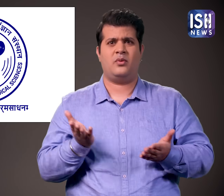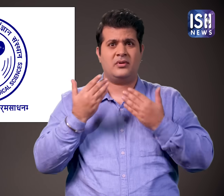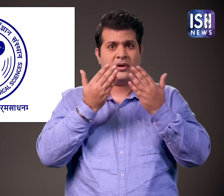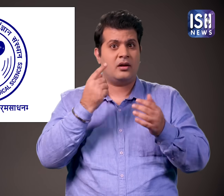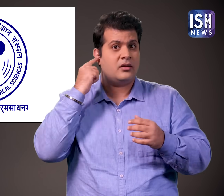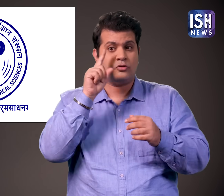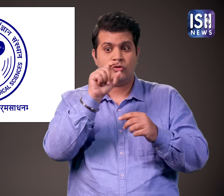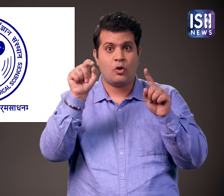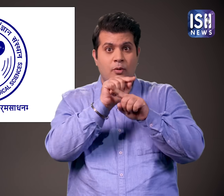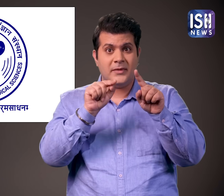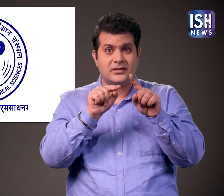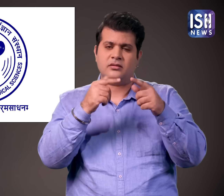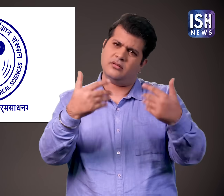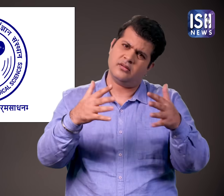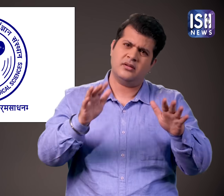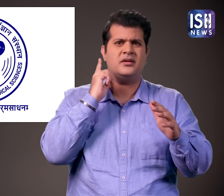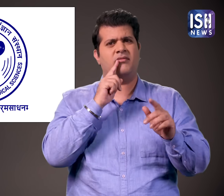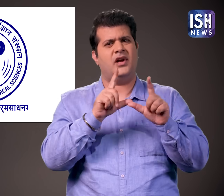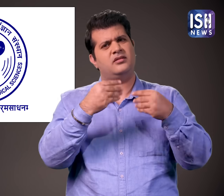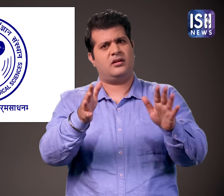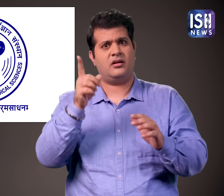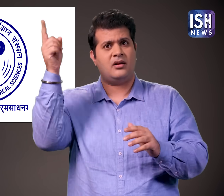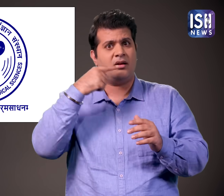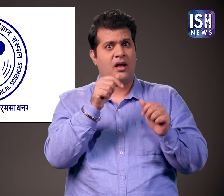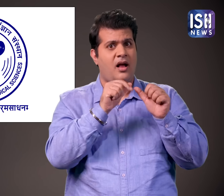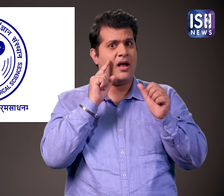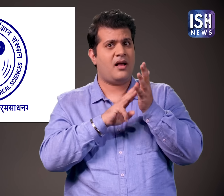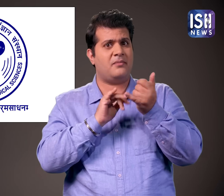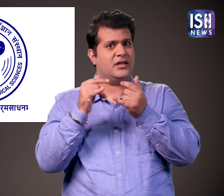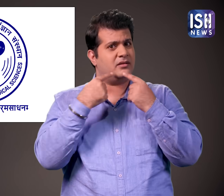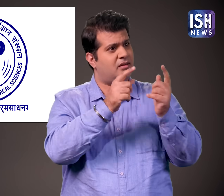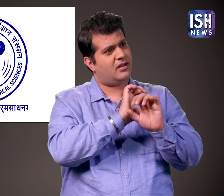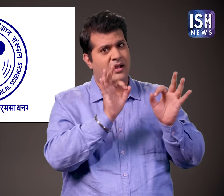Even the one who has 100% hearing impairment can get a driving license.